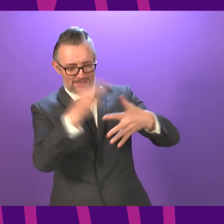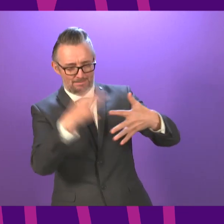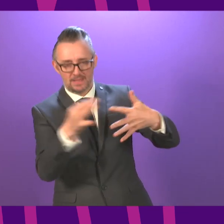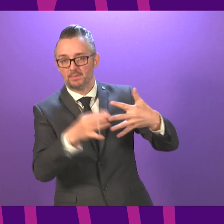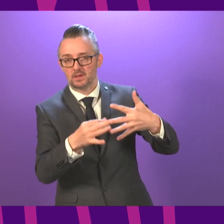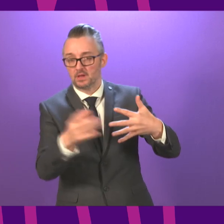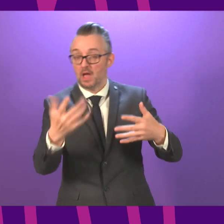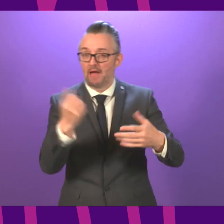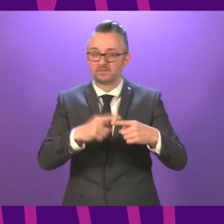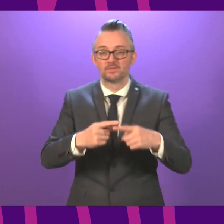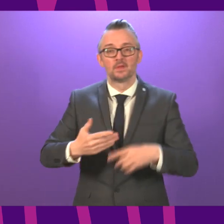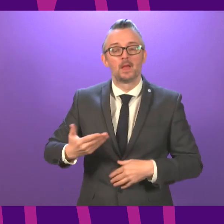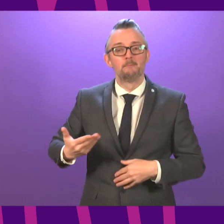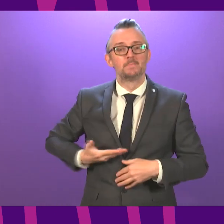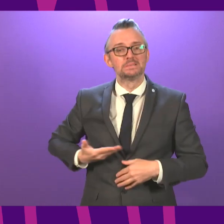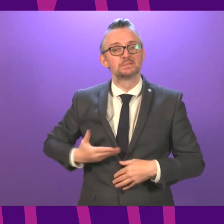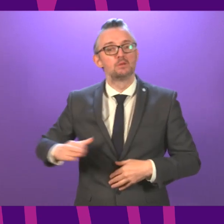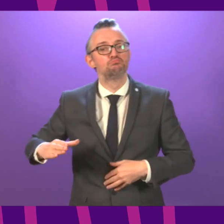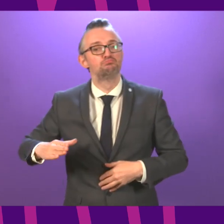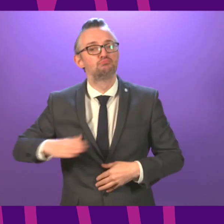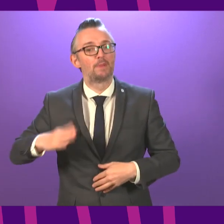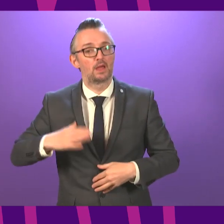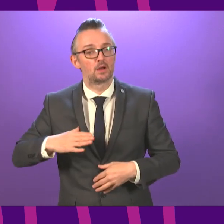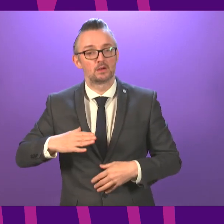are not in the gift of the Government. We can encourage people to be prepared, we can go out